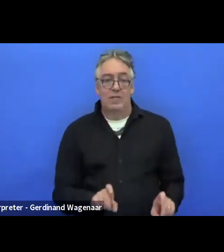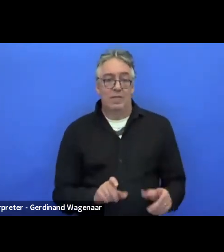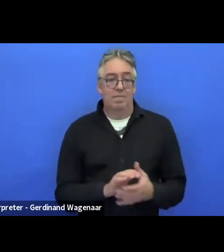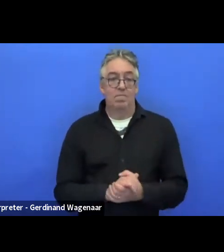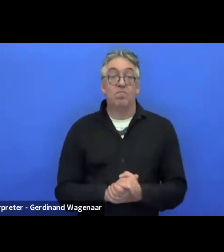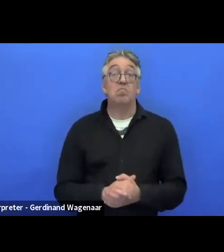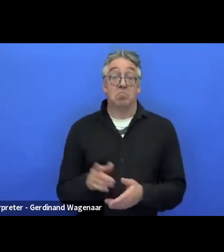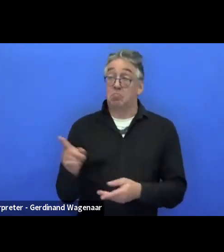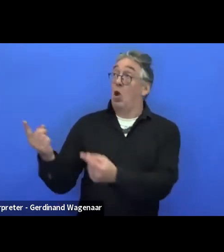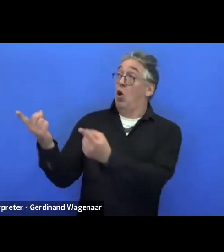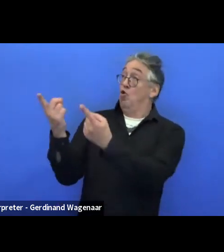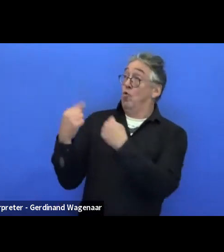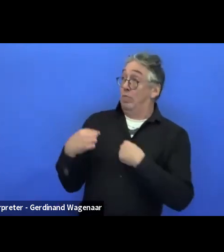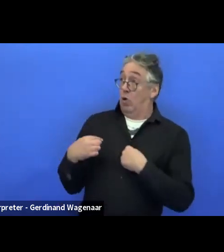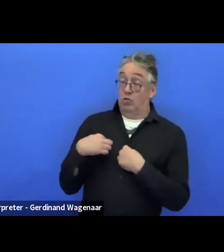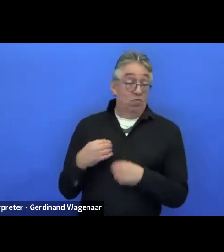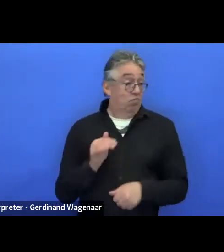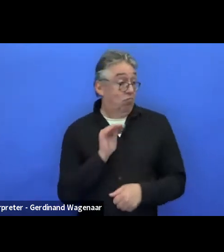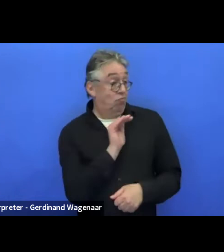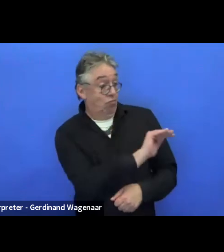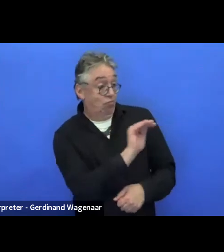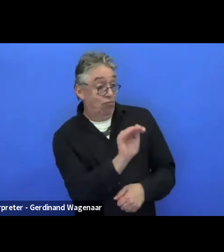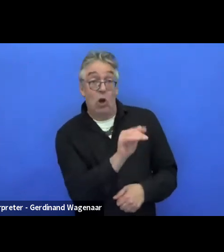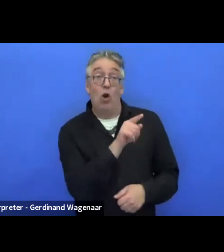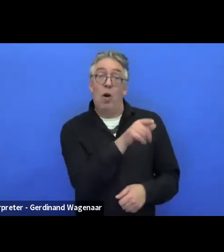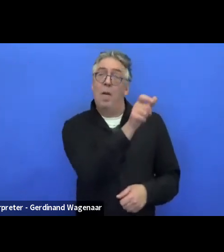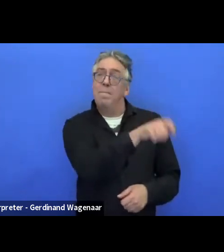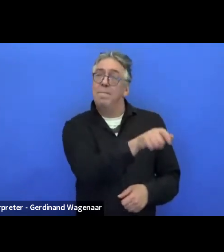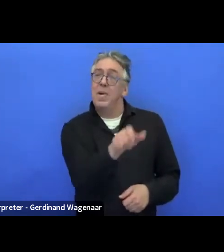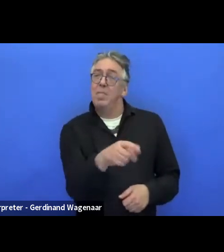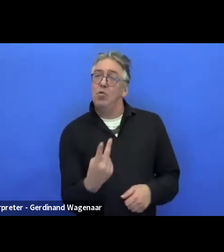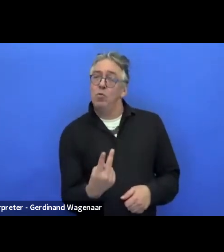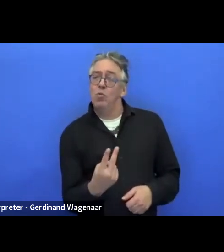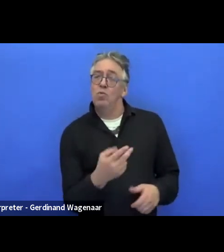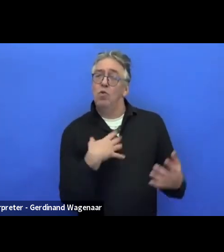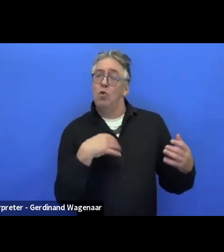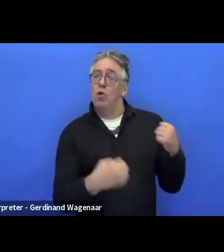and on the slide, we can see several comments they put forward